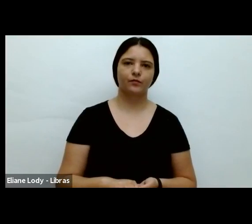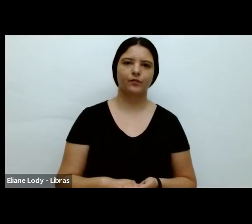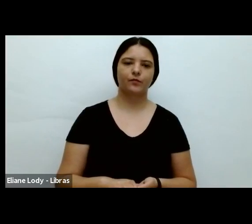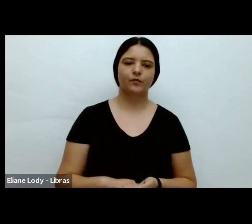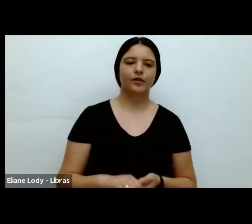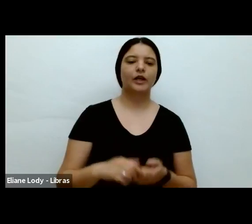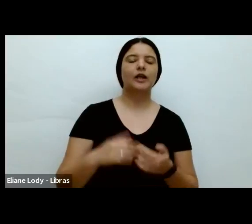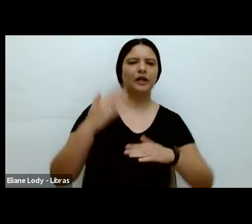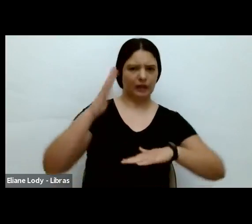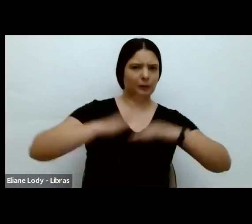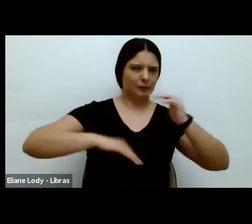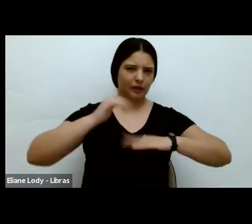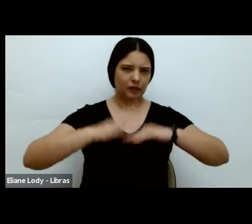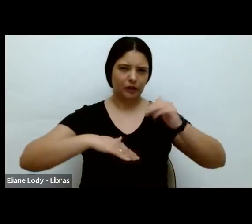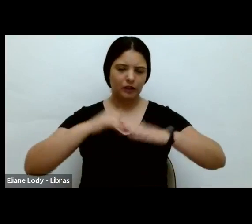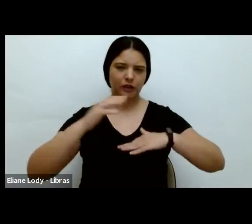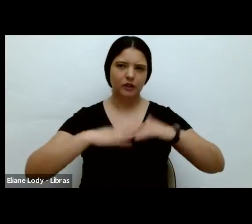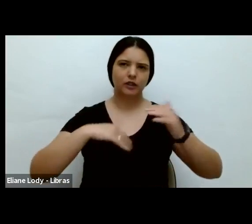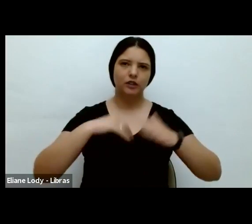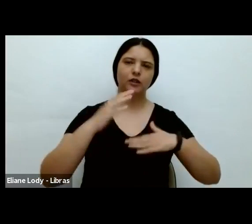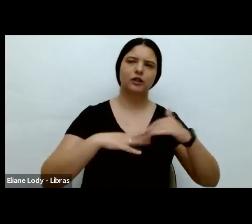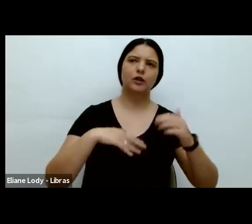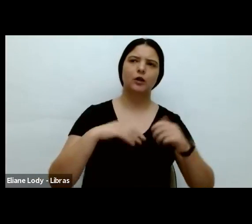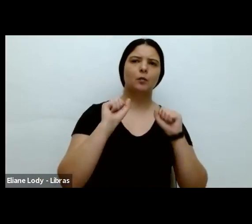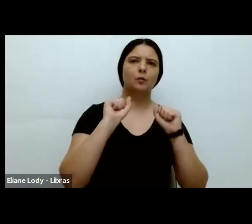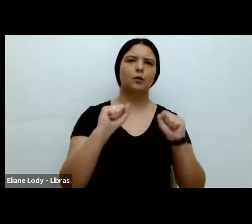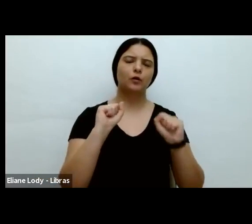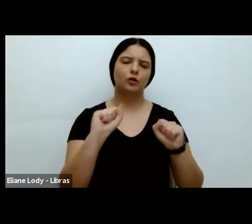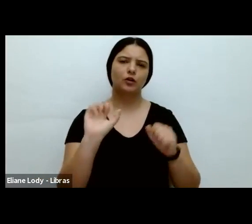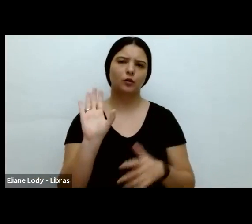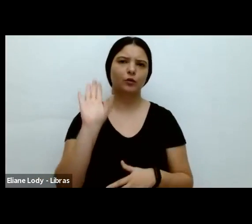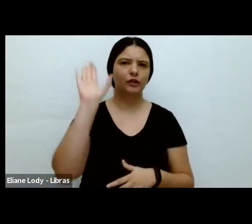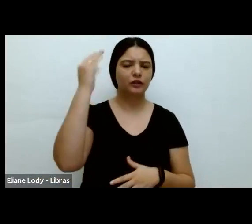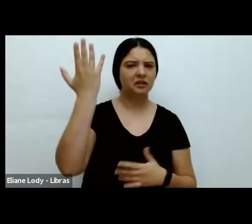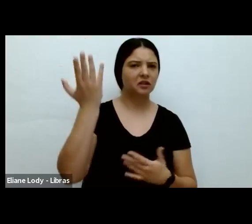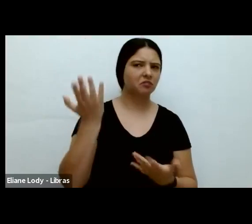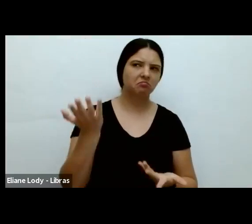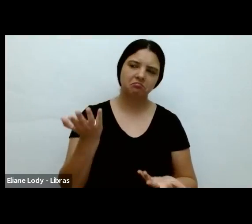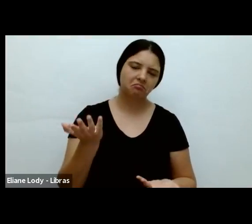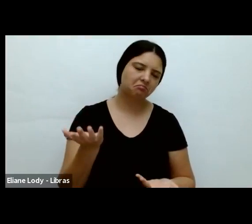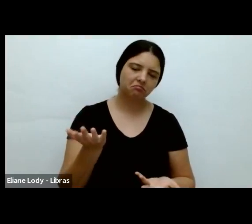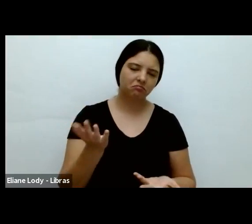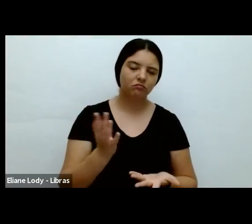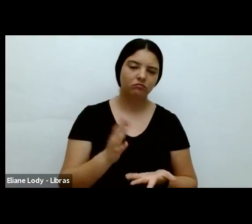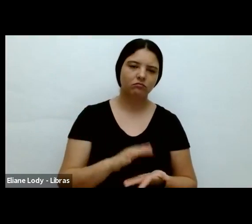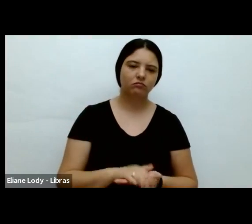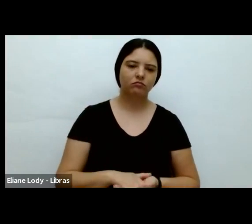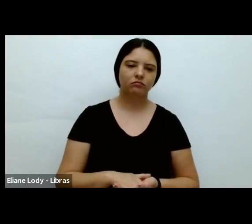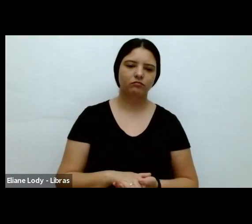es, until you recognize that they can be.